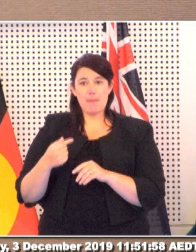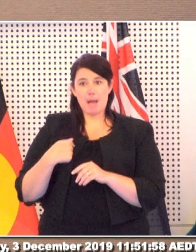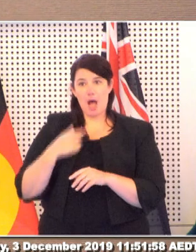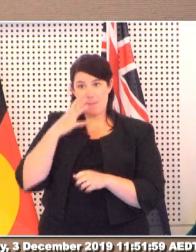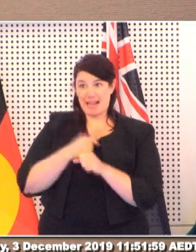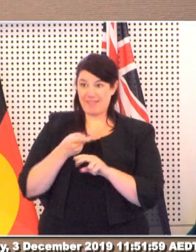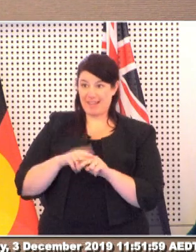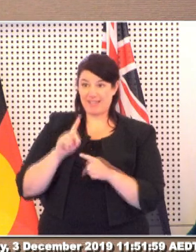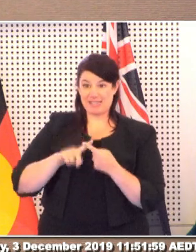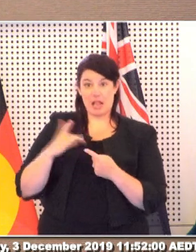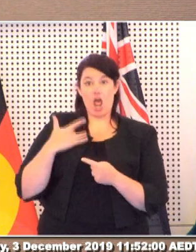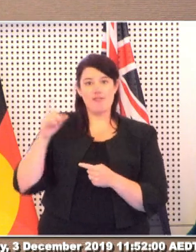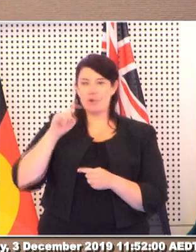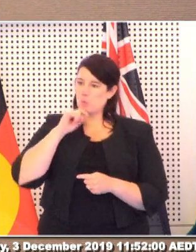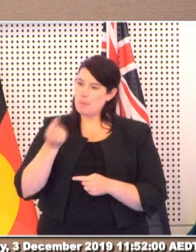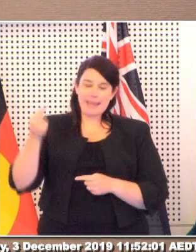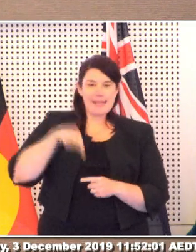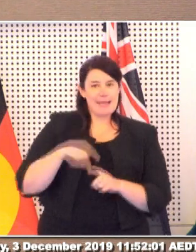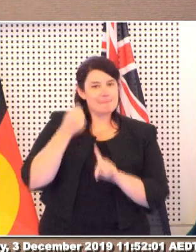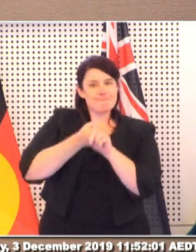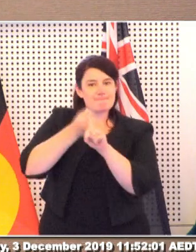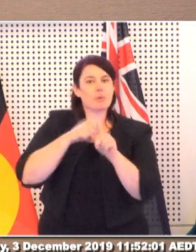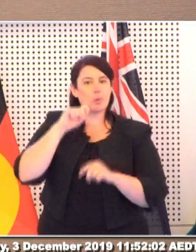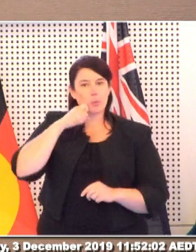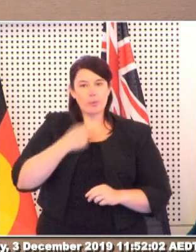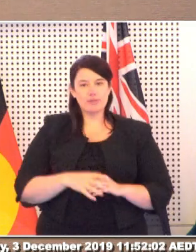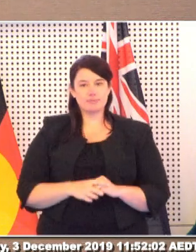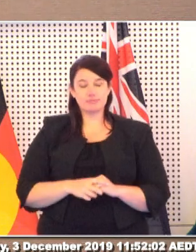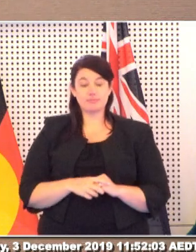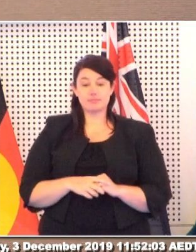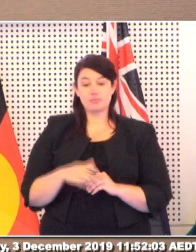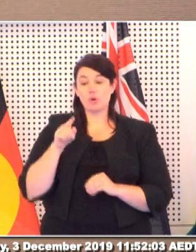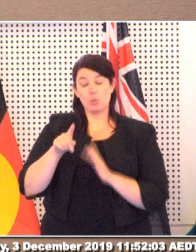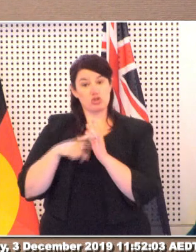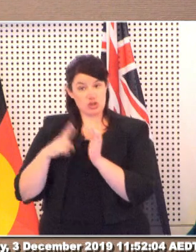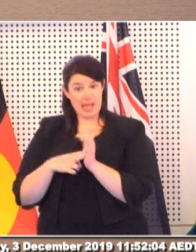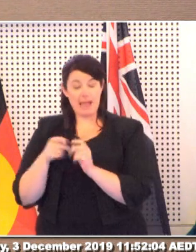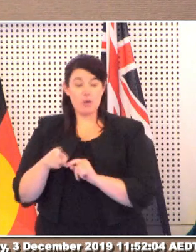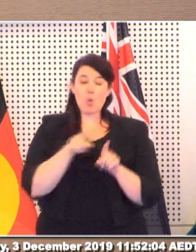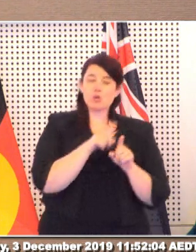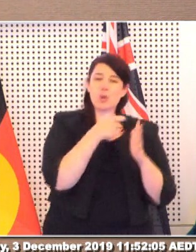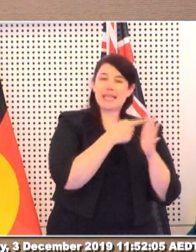Commission. Jan and two other people, Kim and Robert, were really important in